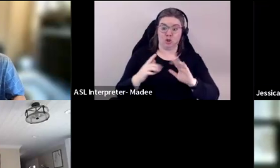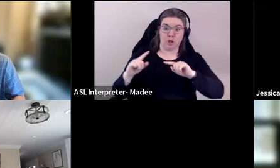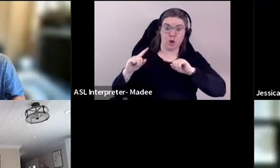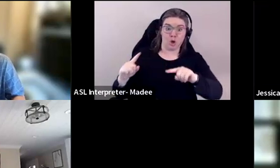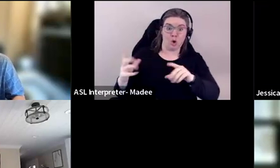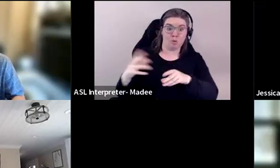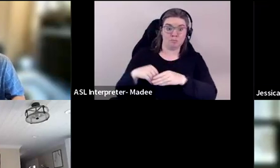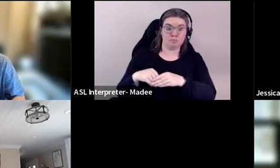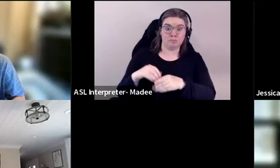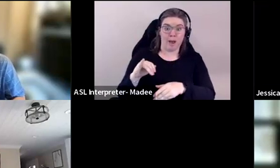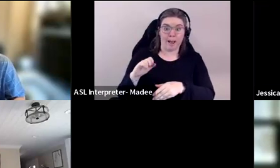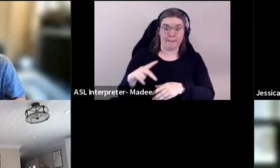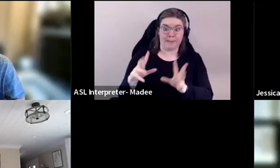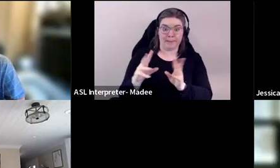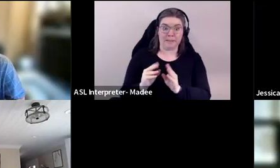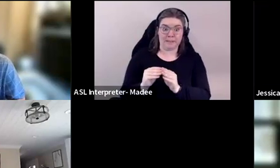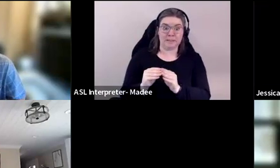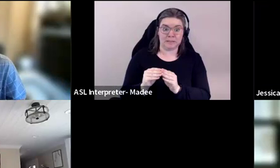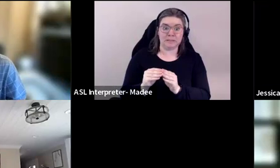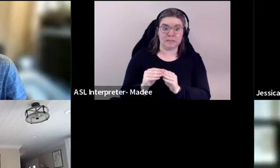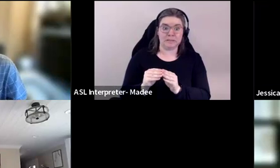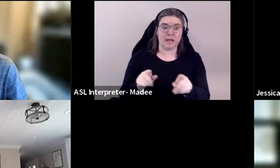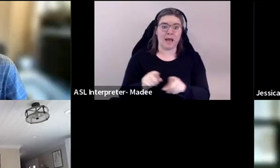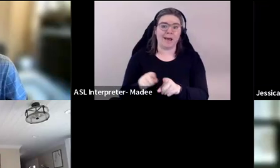Don Dew: and start doing complaints against the school district.